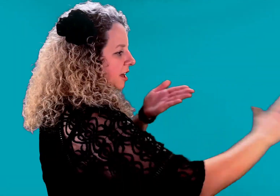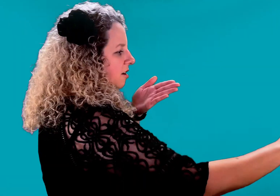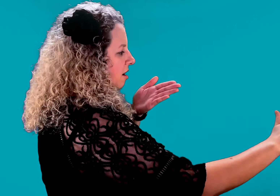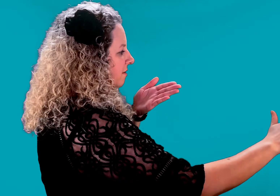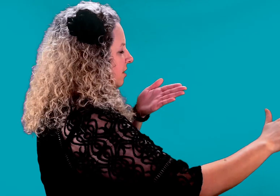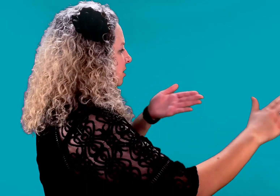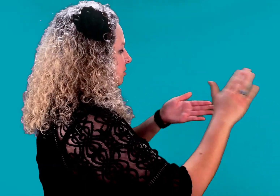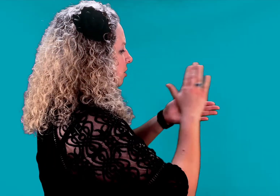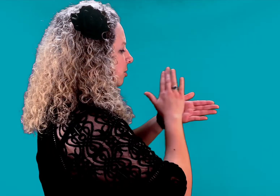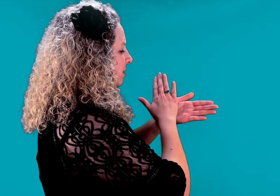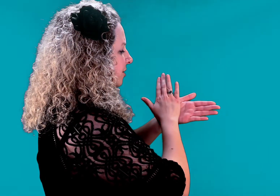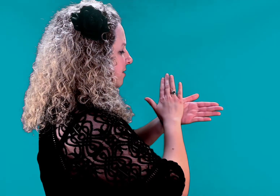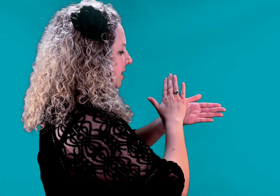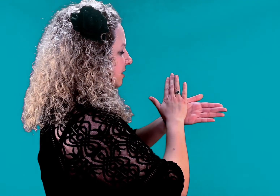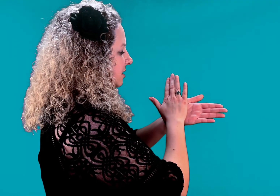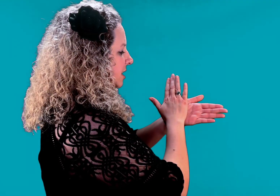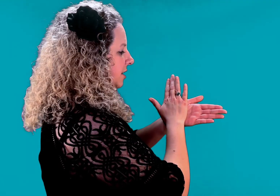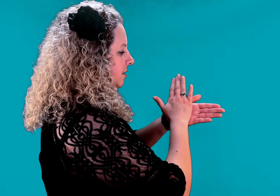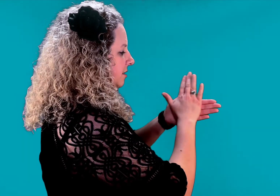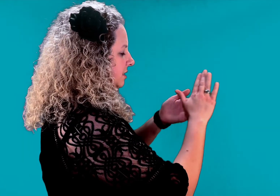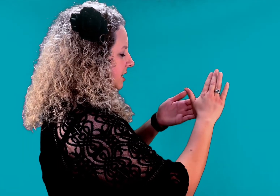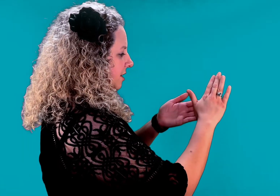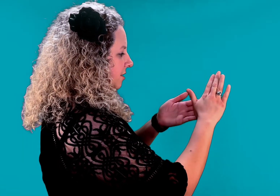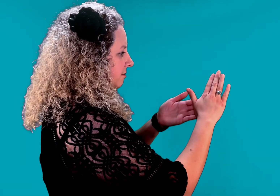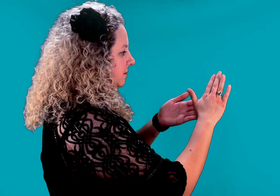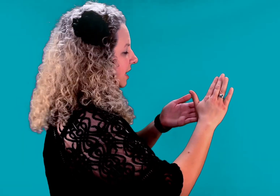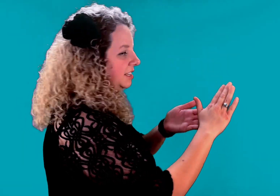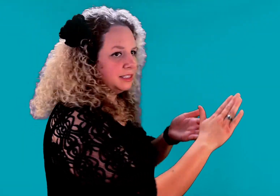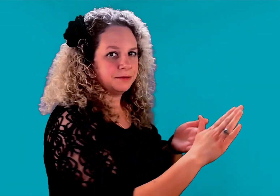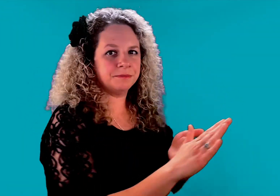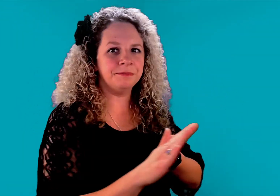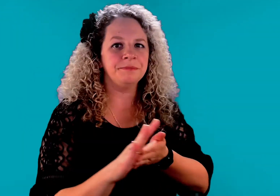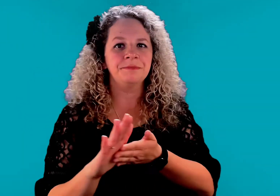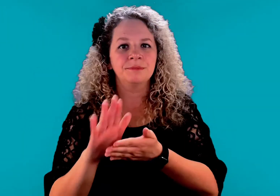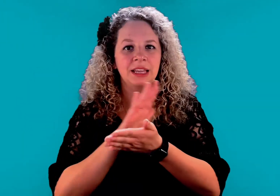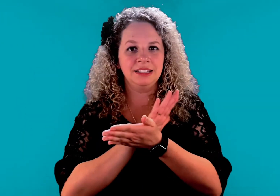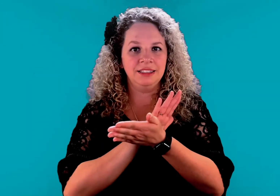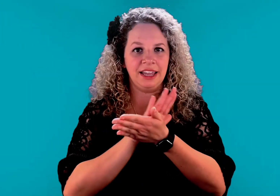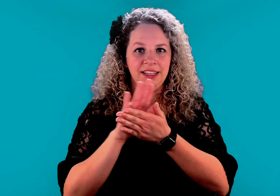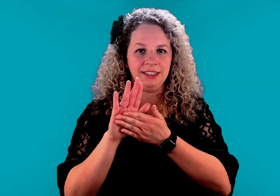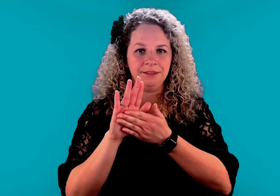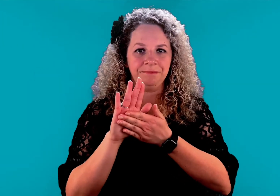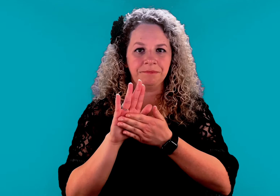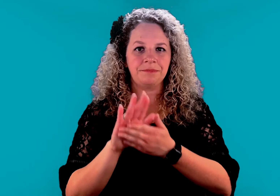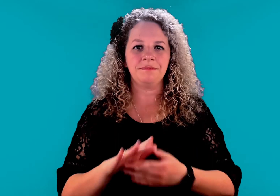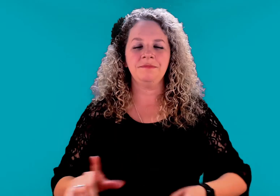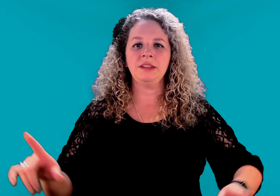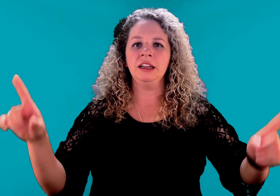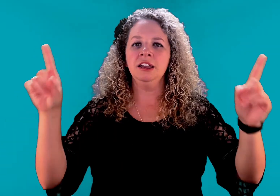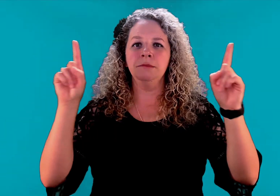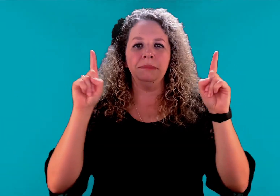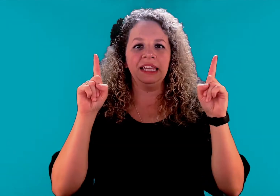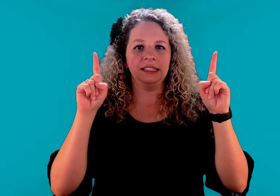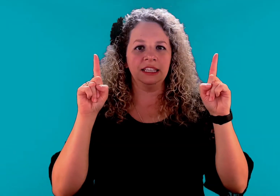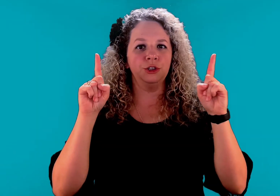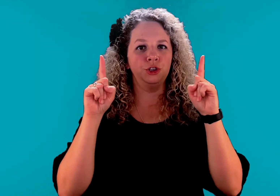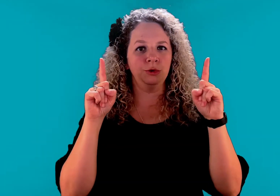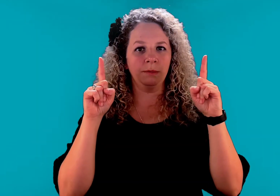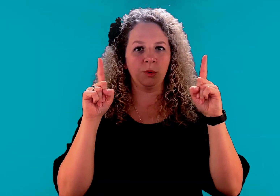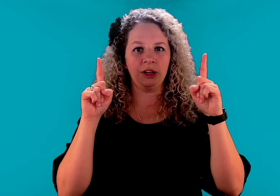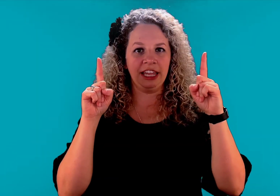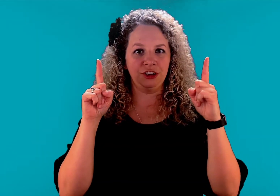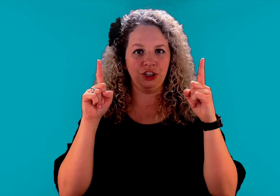off, not going very fast: here to here. NICE. NICE. MEET. MEET is two number one handshapes.